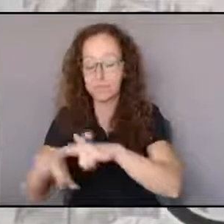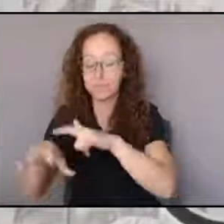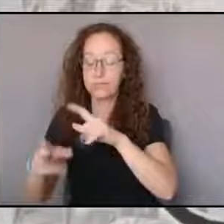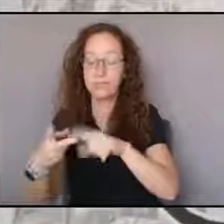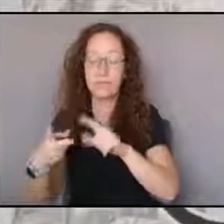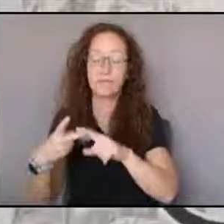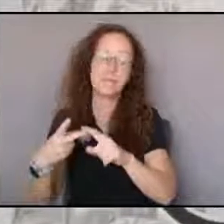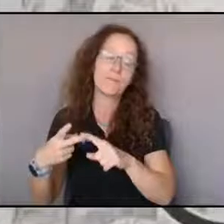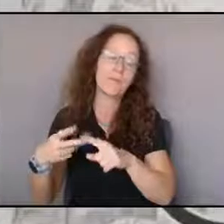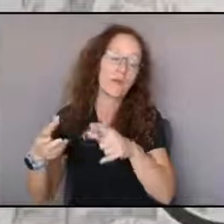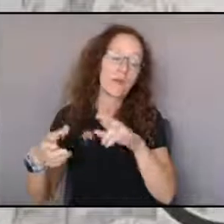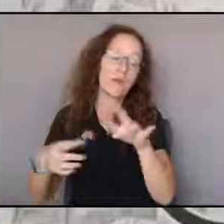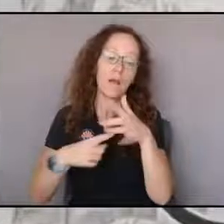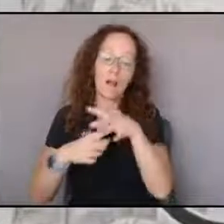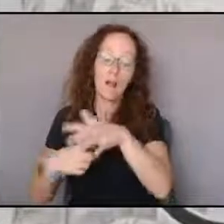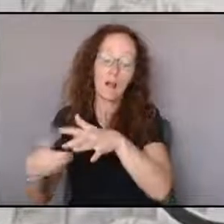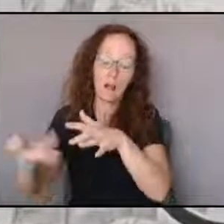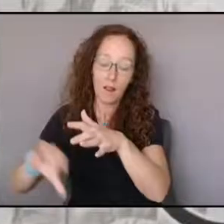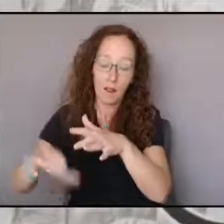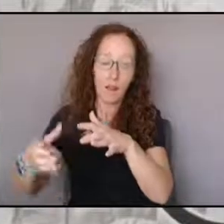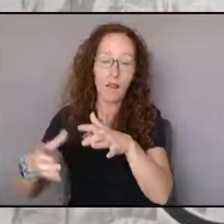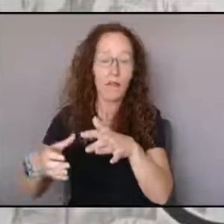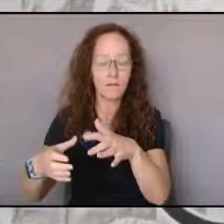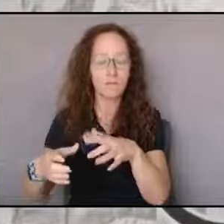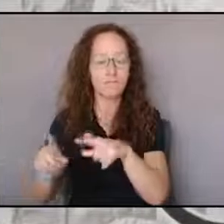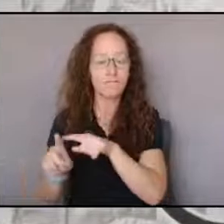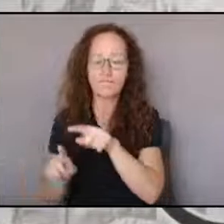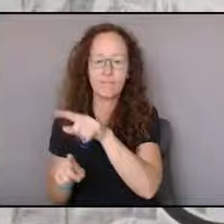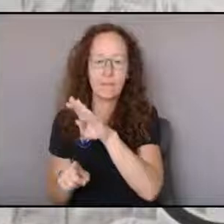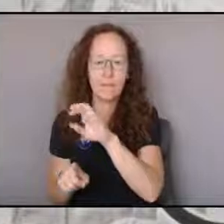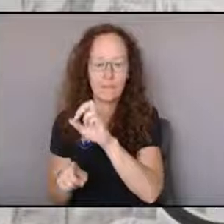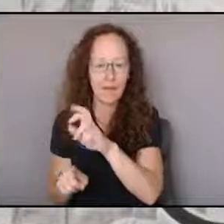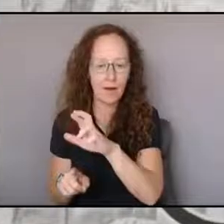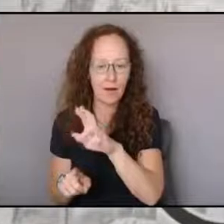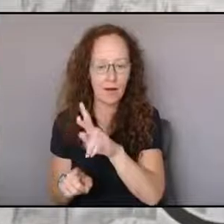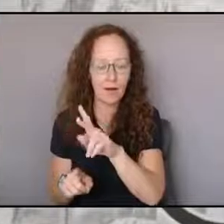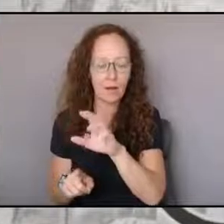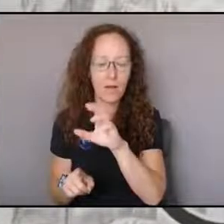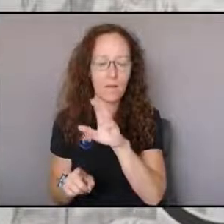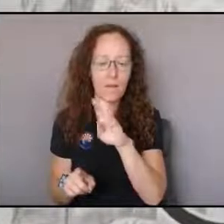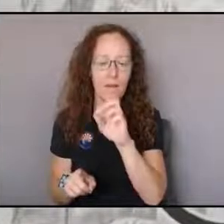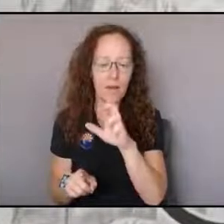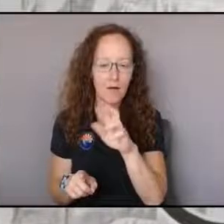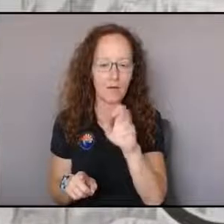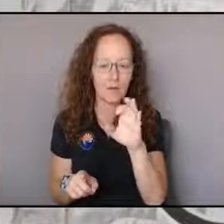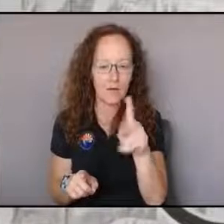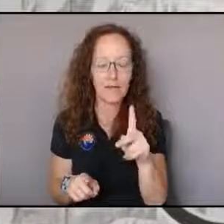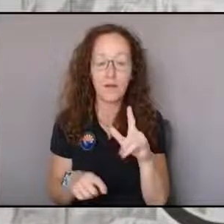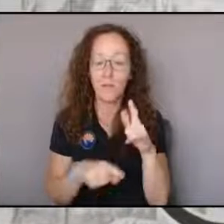INTO BEAR CREEK OFF THE SKYLINE AND THAT WAS FAIRLY SUCCESSFUL TODAY.